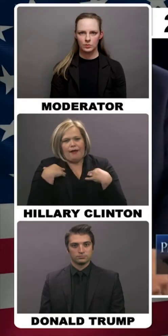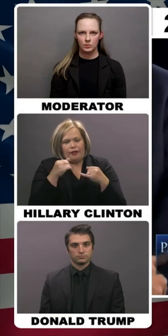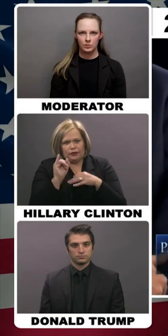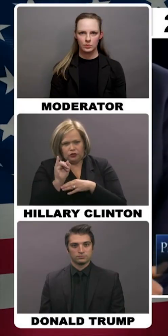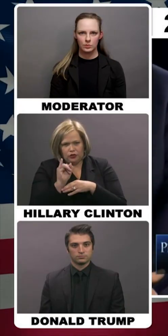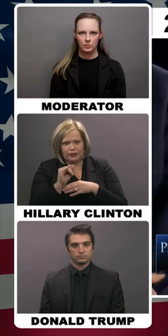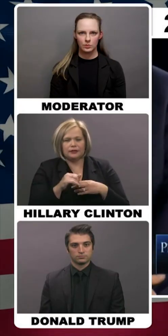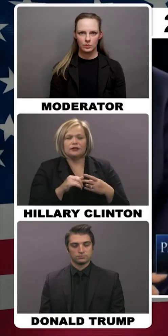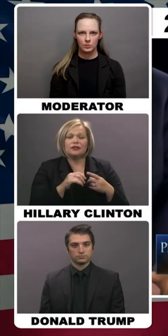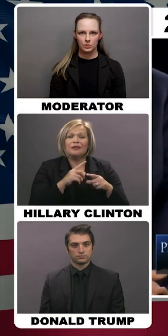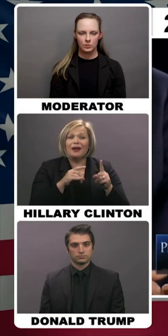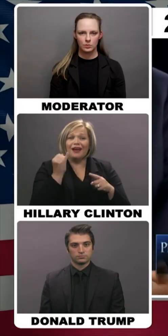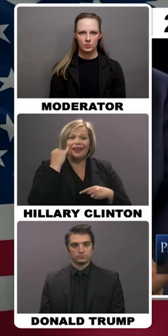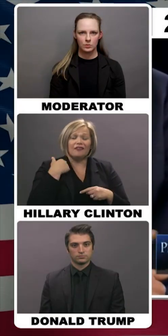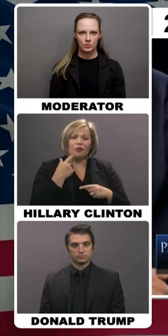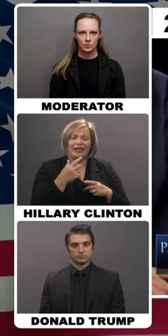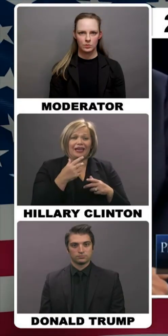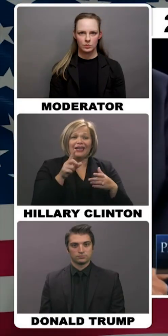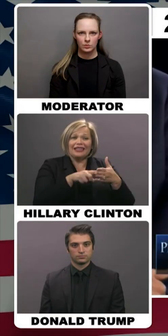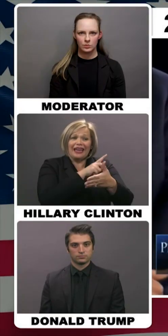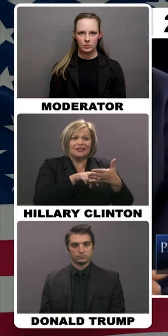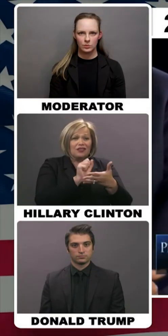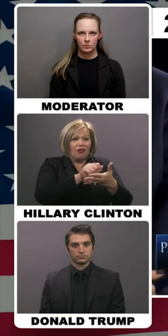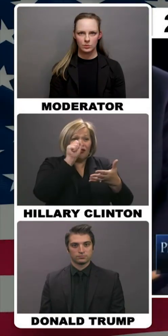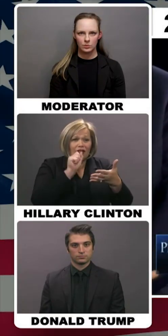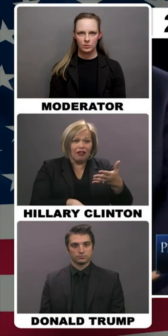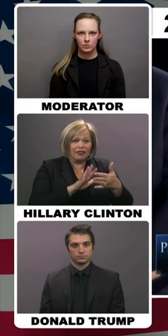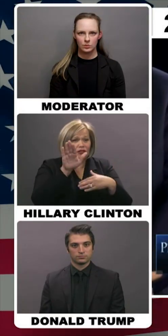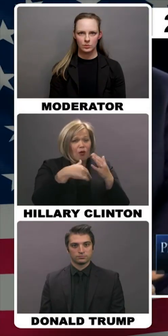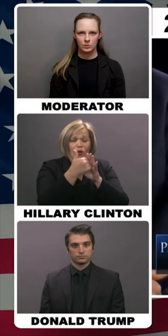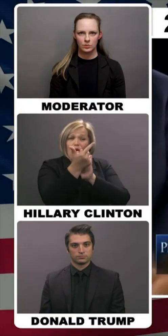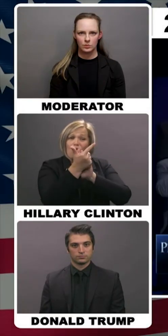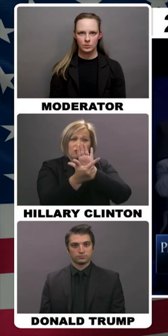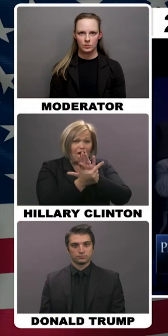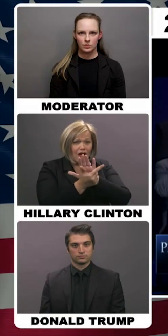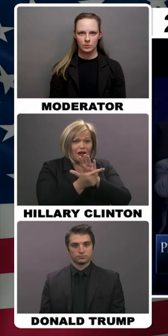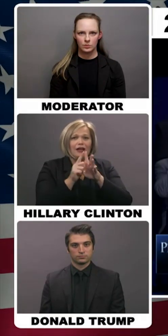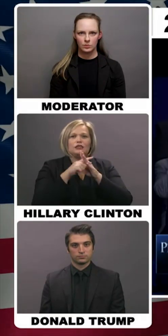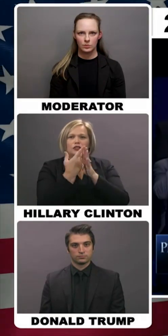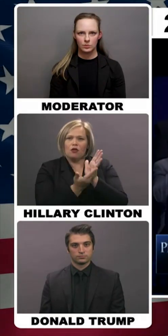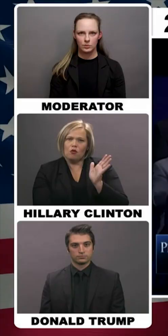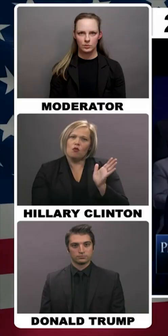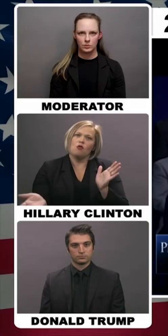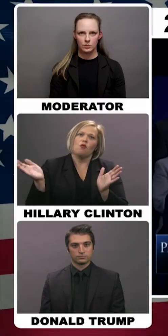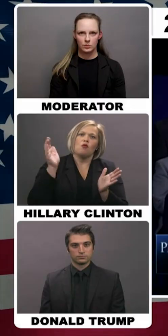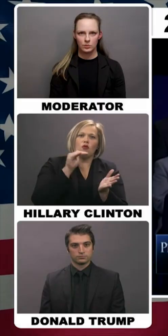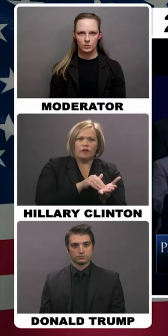But if we repeal it as Donald has proposed and start over again, all of those